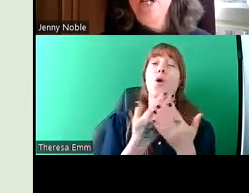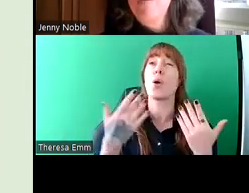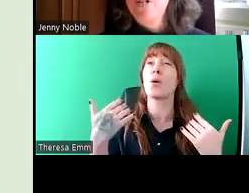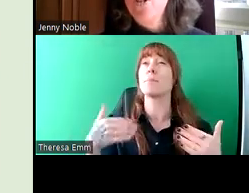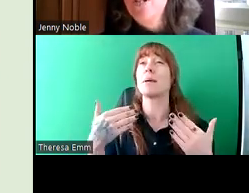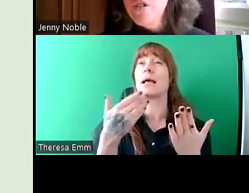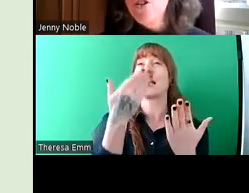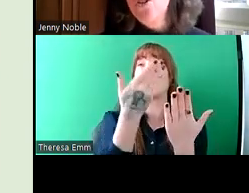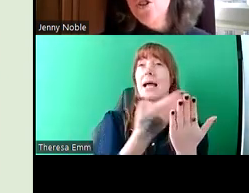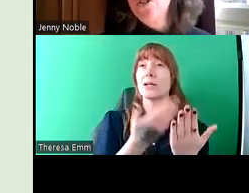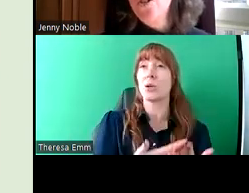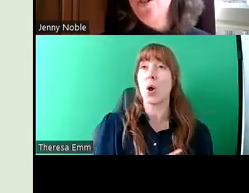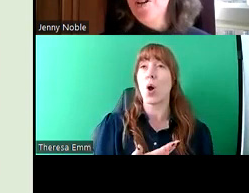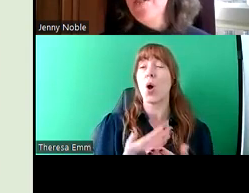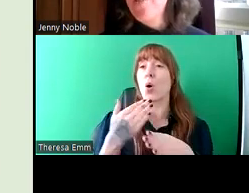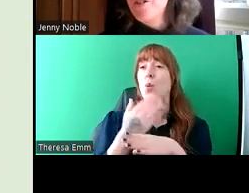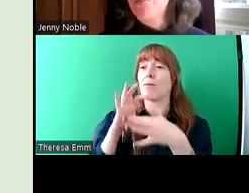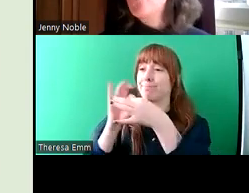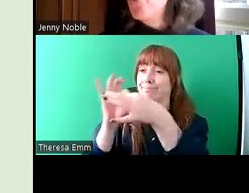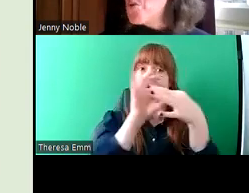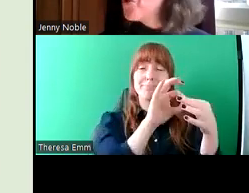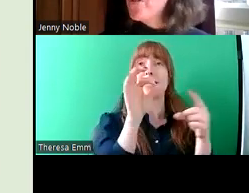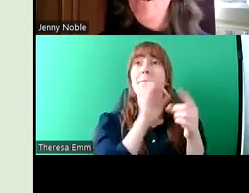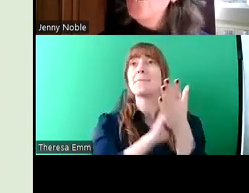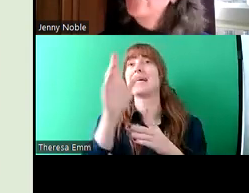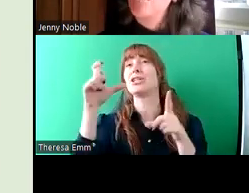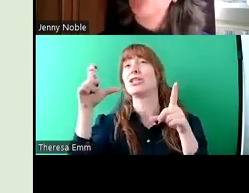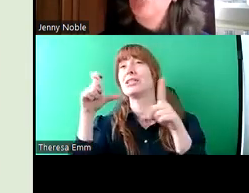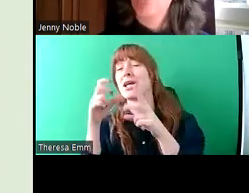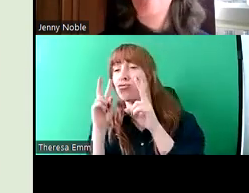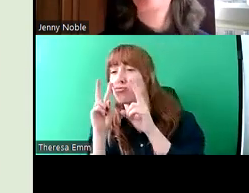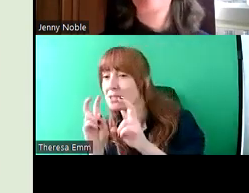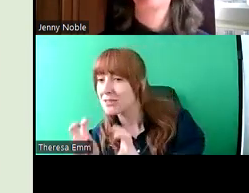various PhD researchers who have then written blog posts, so there's a lot to explore on our website